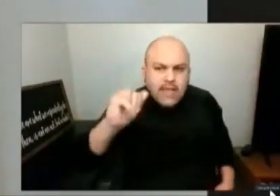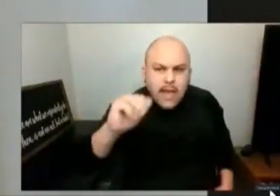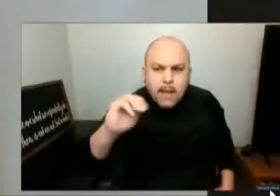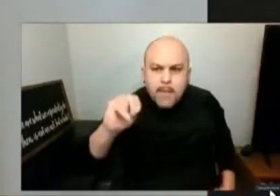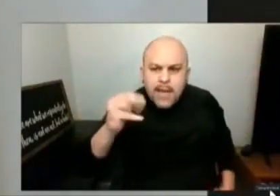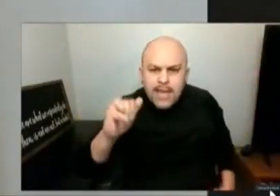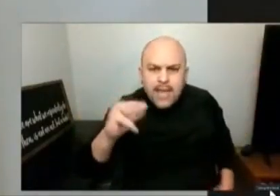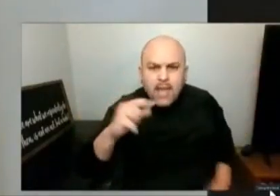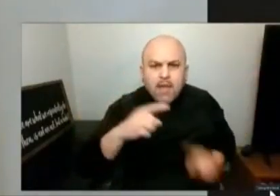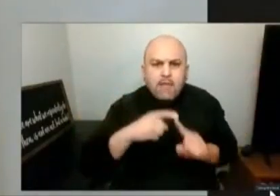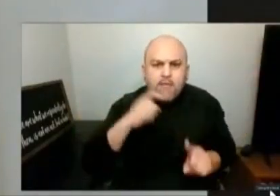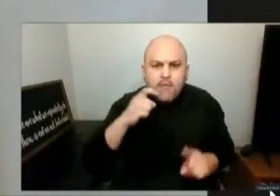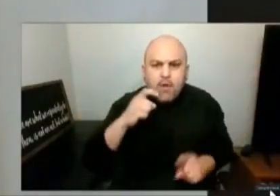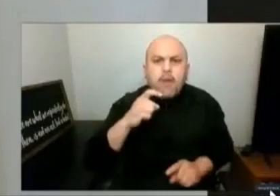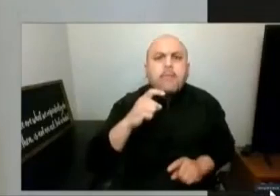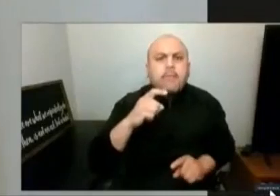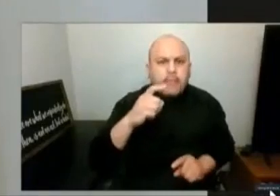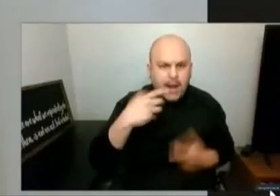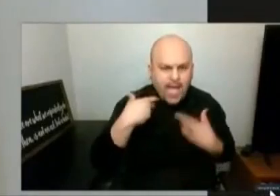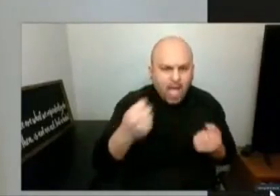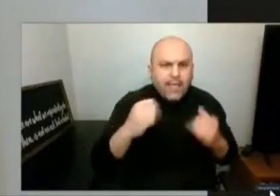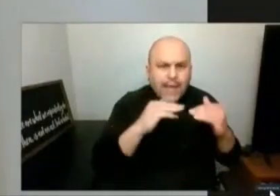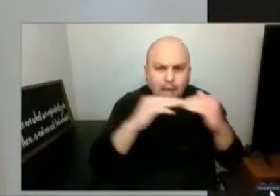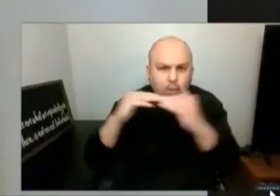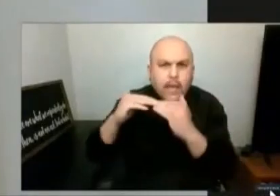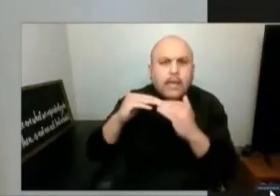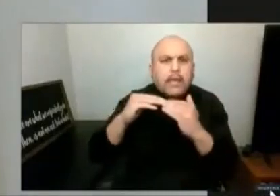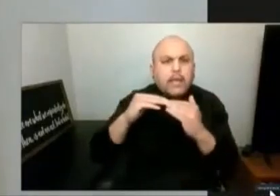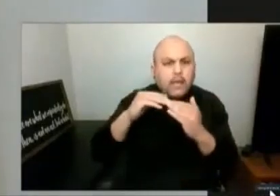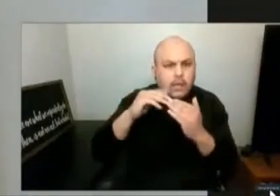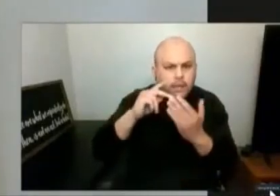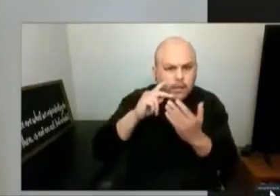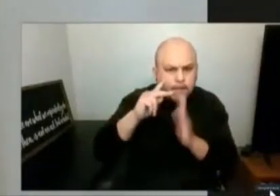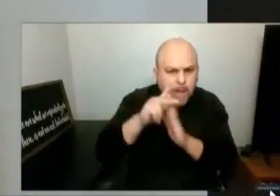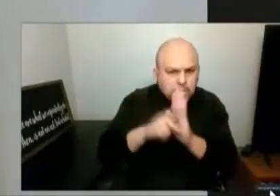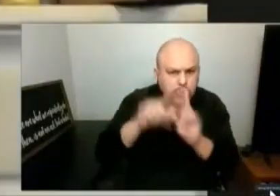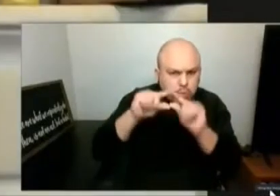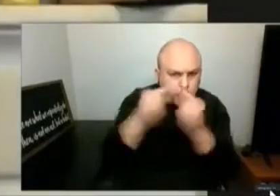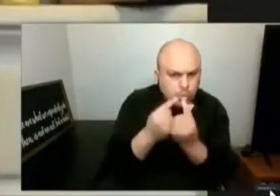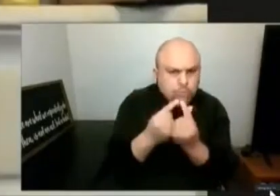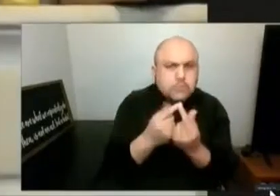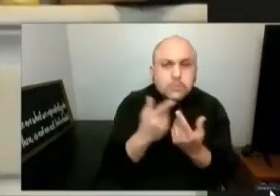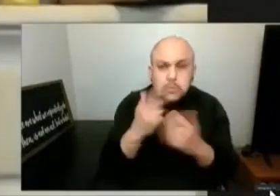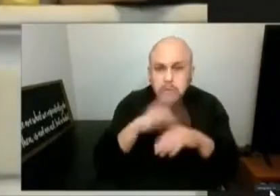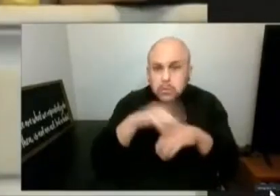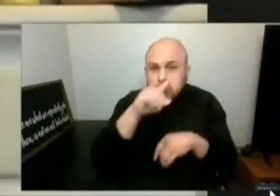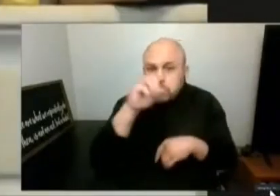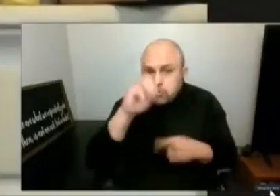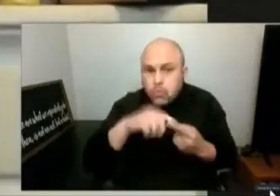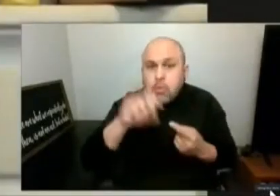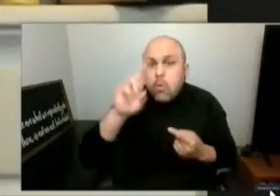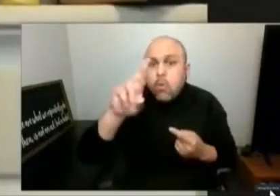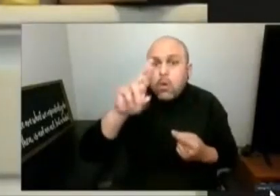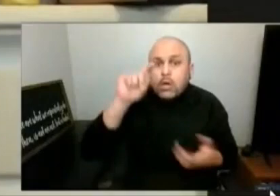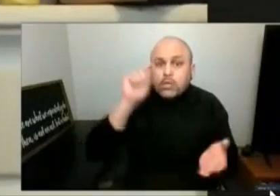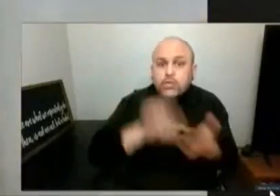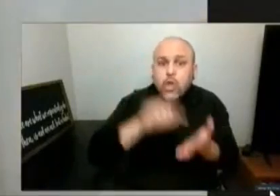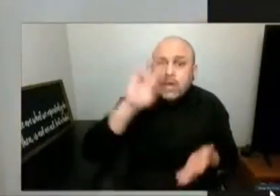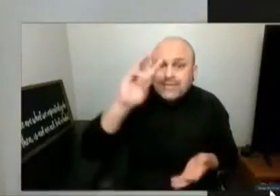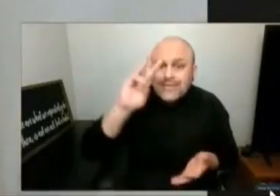Please go ahead and unmute yourself if you are on Zoom, or star 6 if you are on phone. Miss Monyae, you have three minutes.